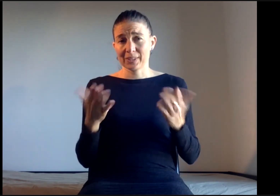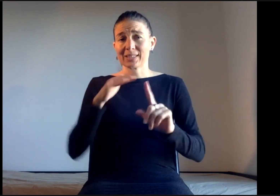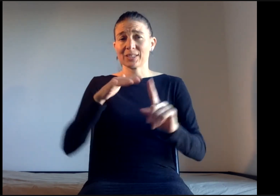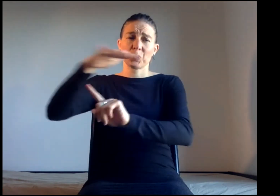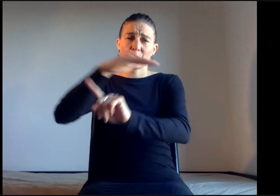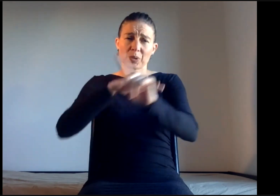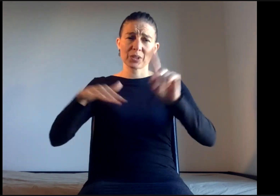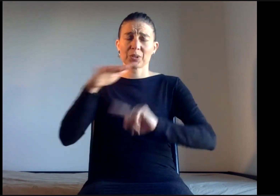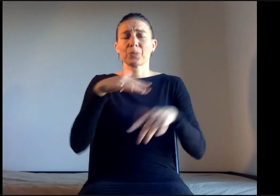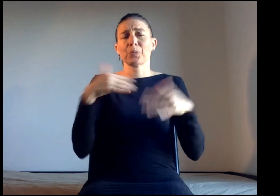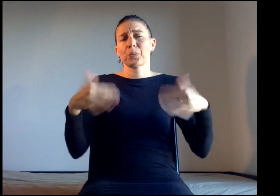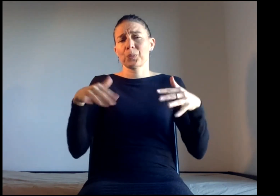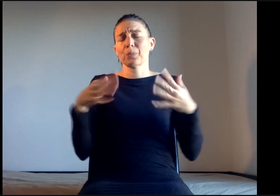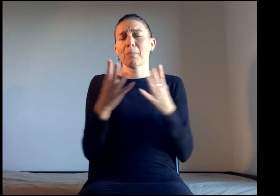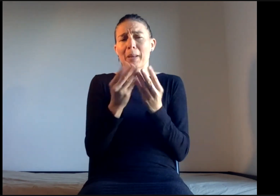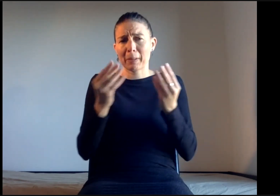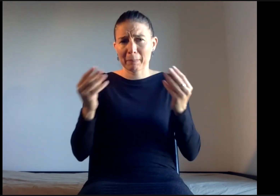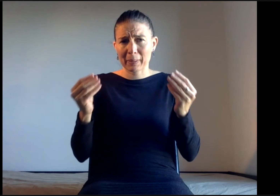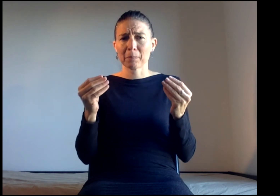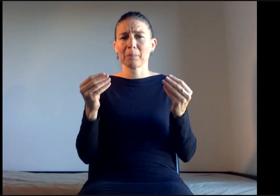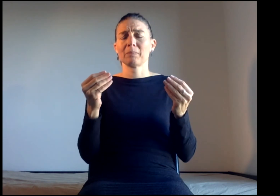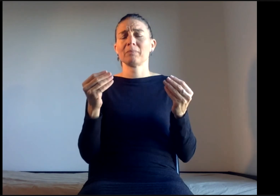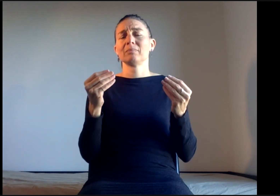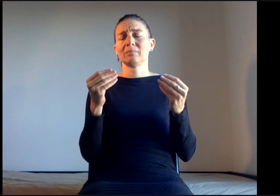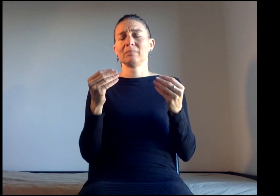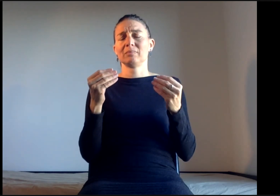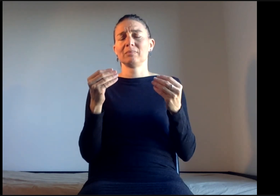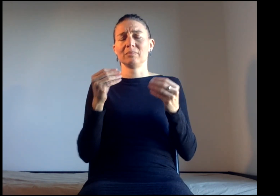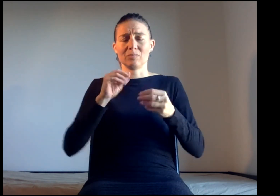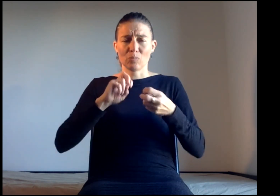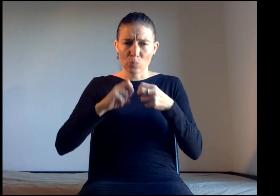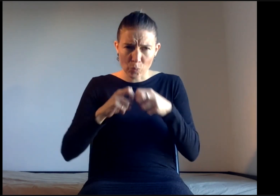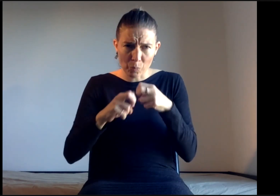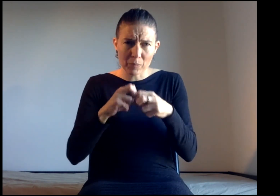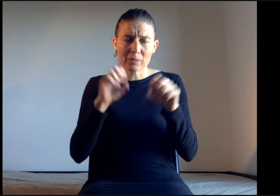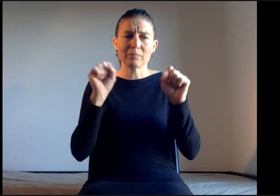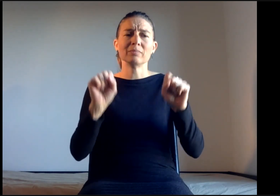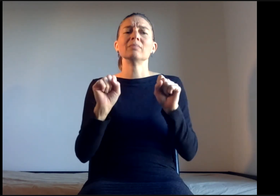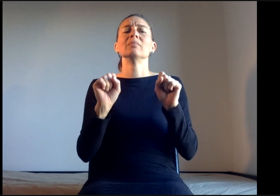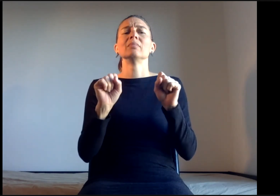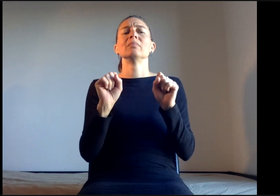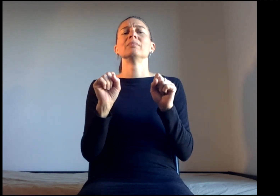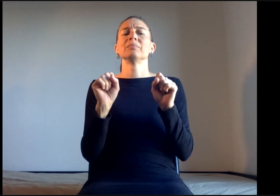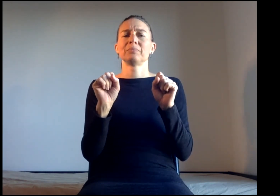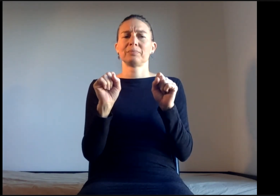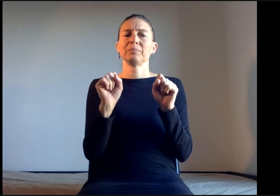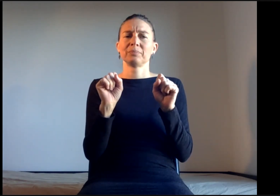and it adds to the already existing challenging situation